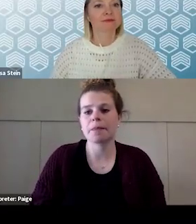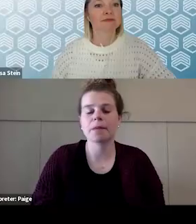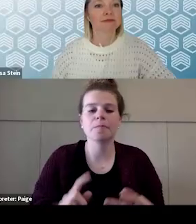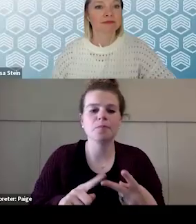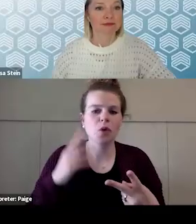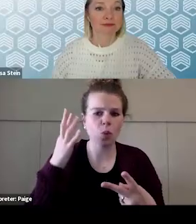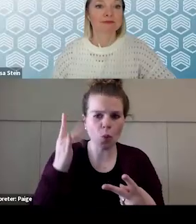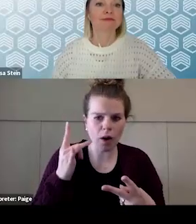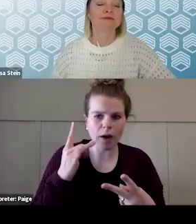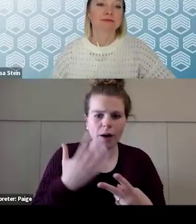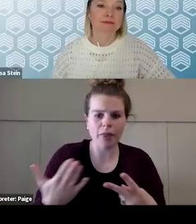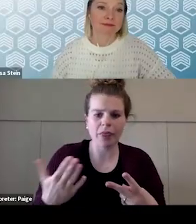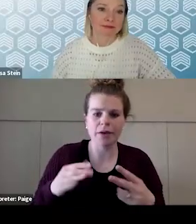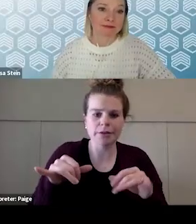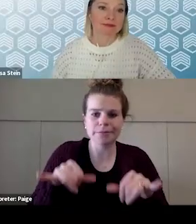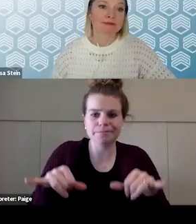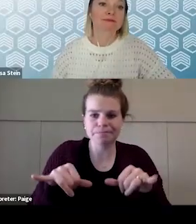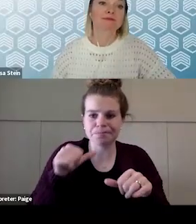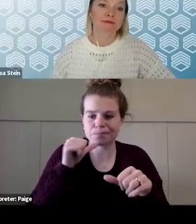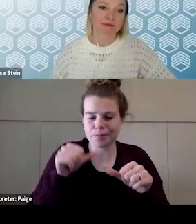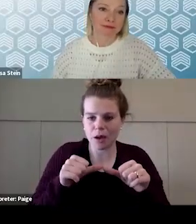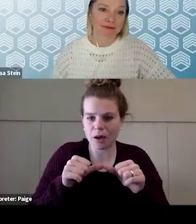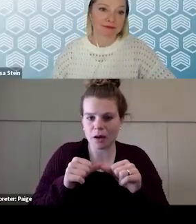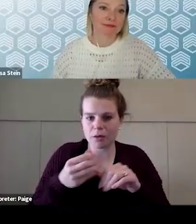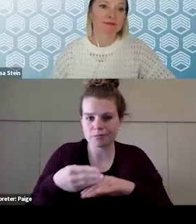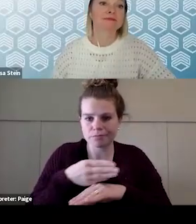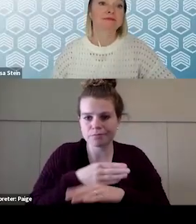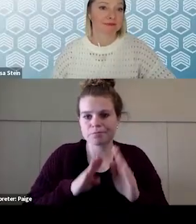or why the police department or the 911 Center